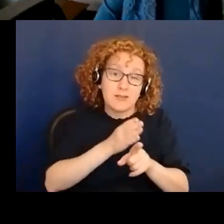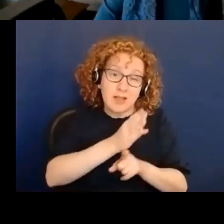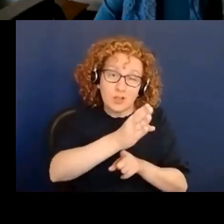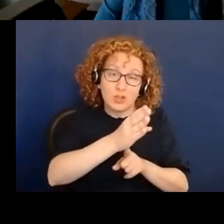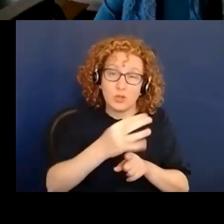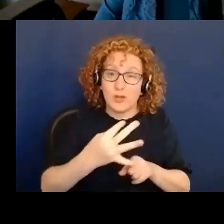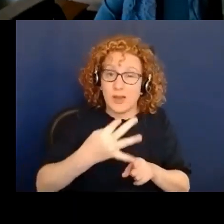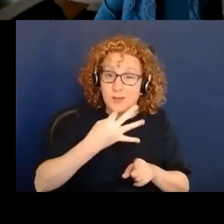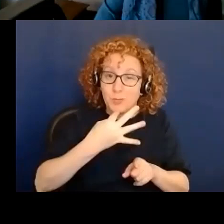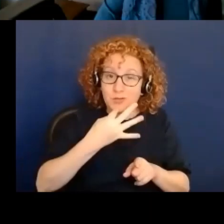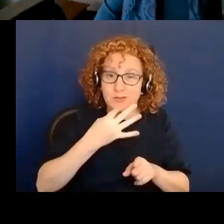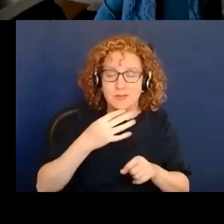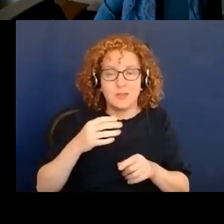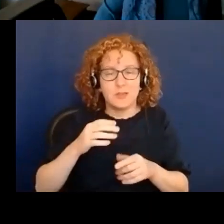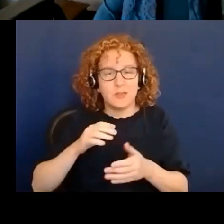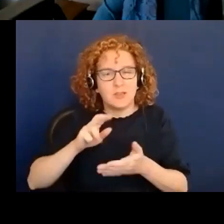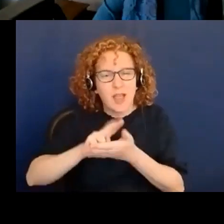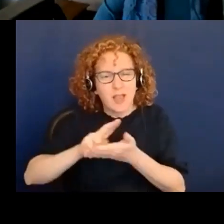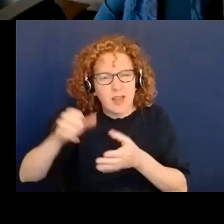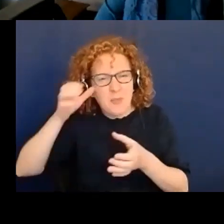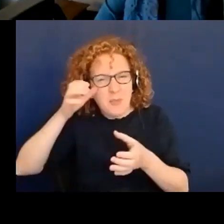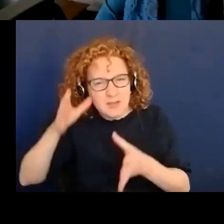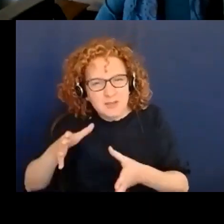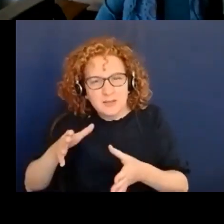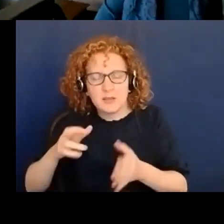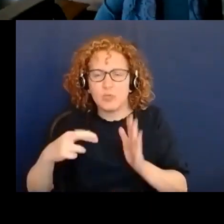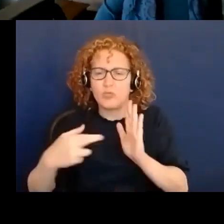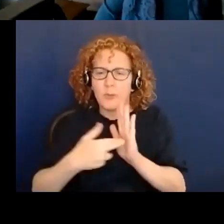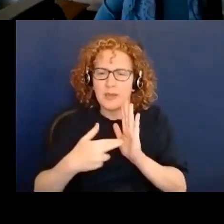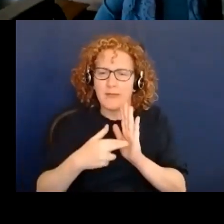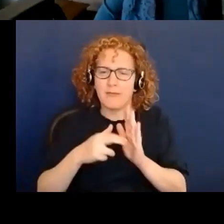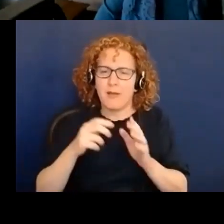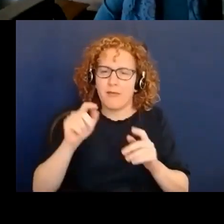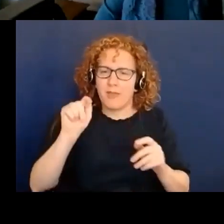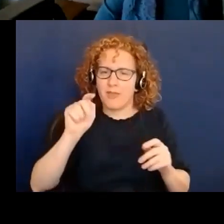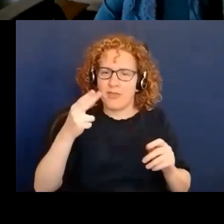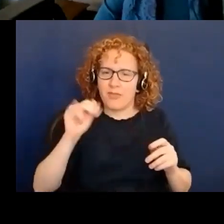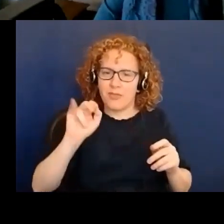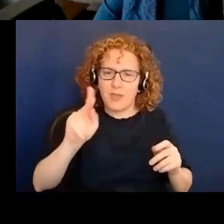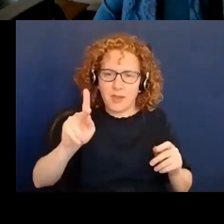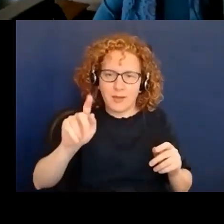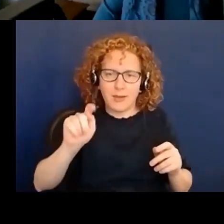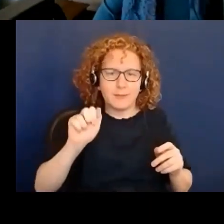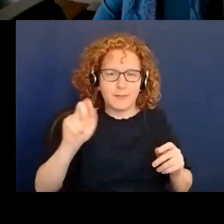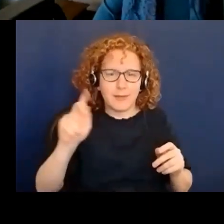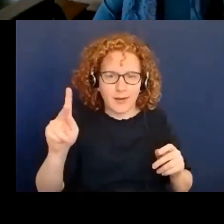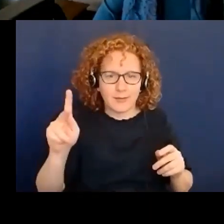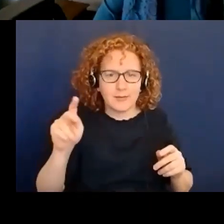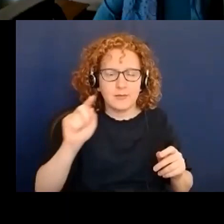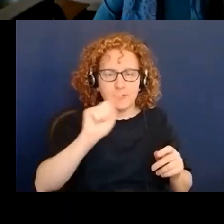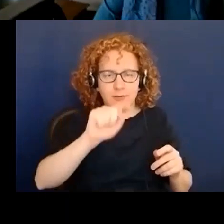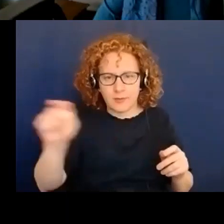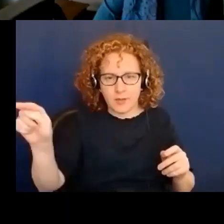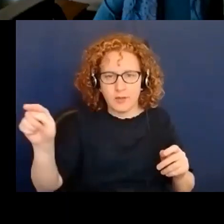academics and representatives of think tanks particularly on really specific types of risk